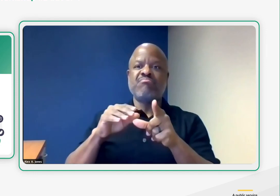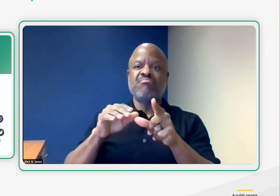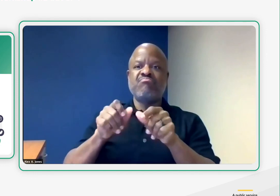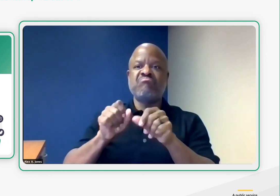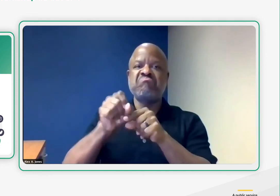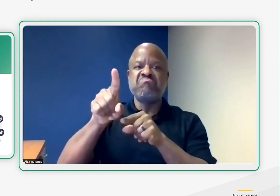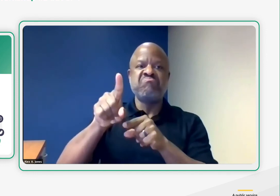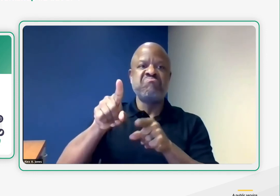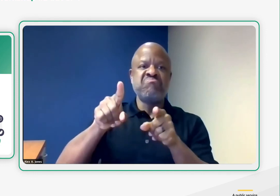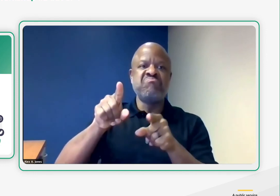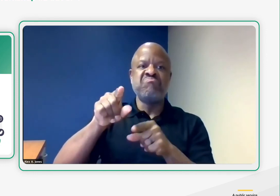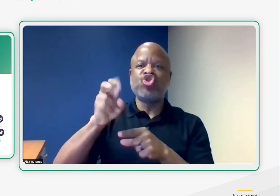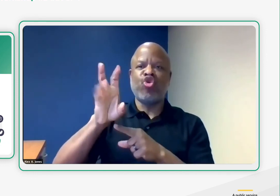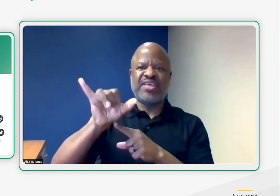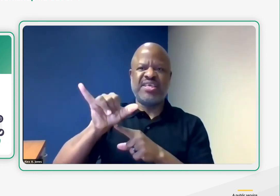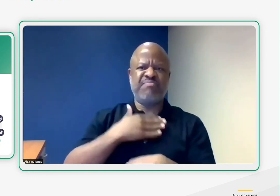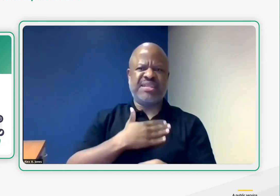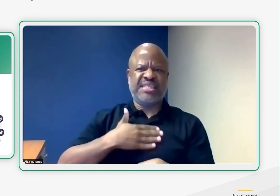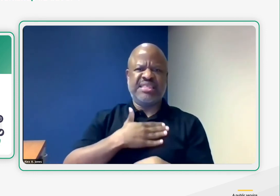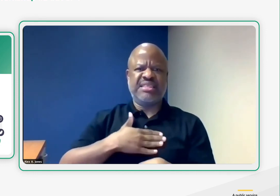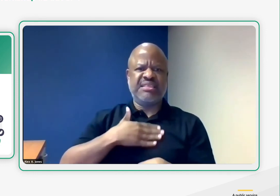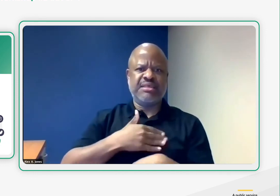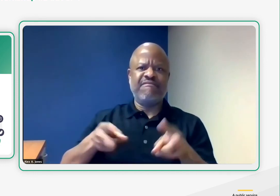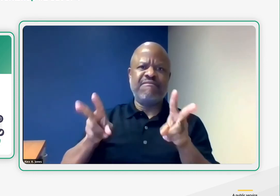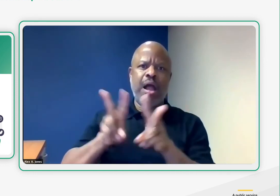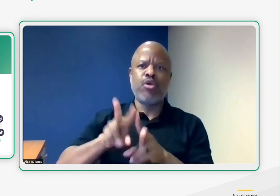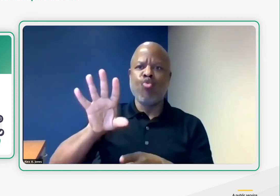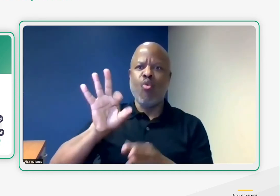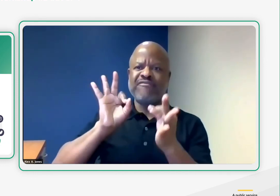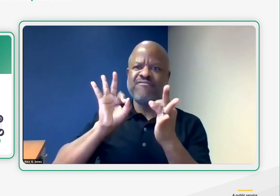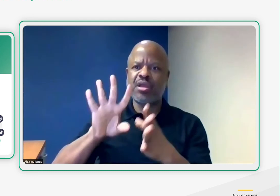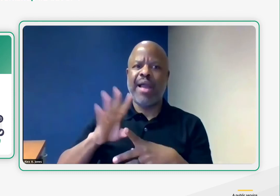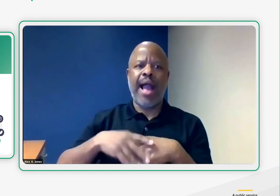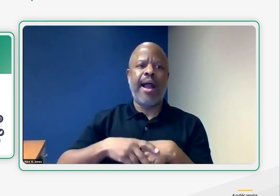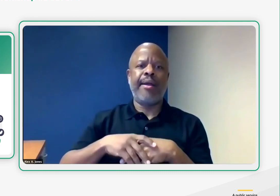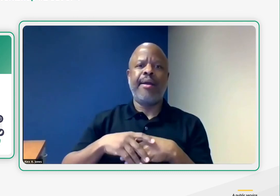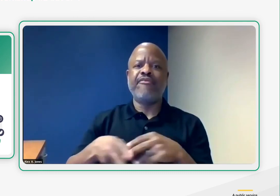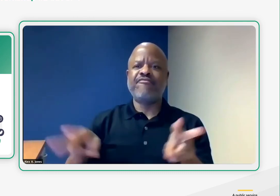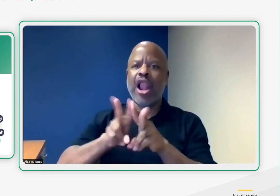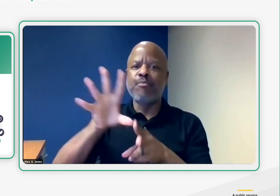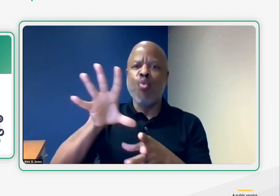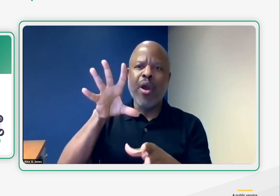All right, and we're going to put out a survey. Please fill it out. We really want your feedback.